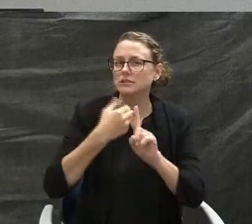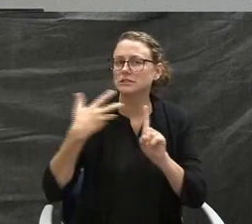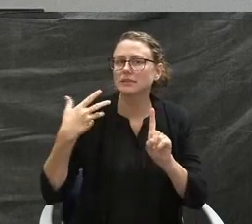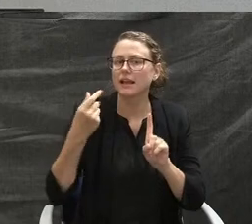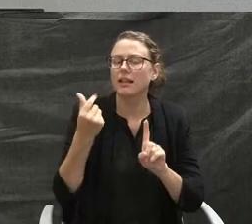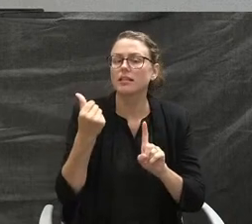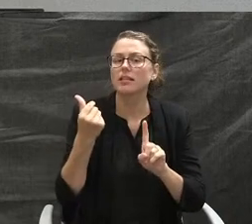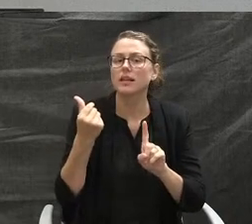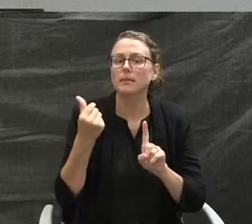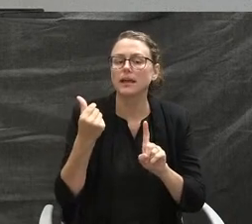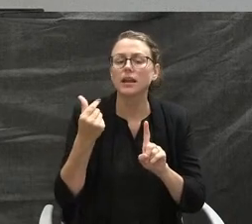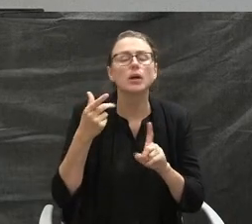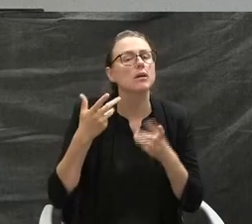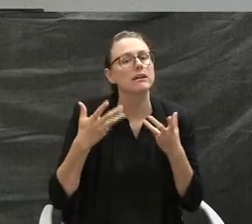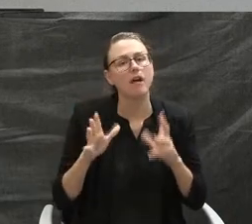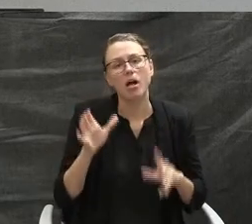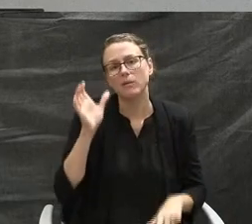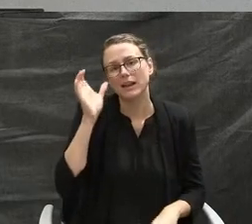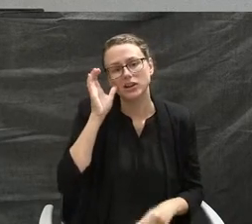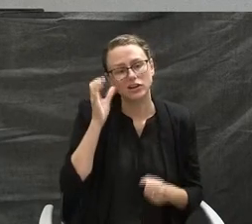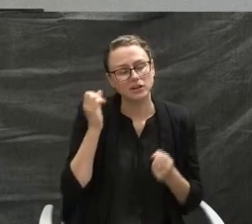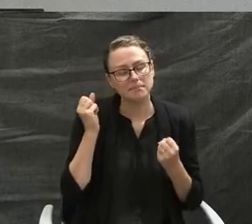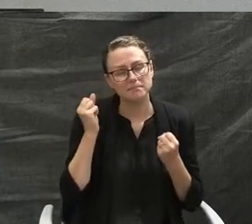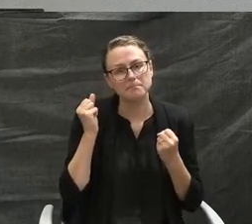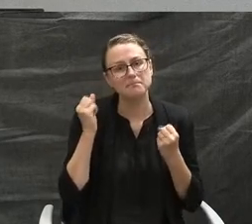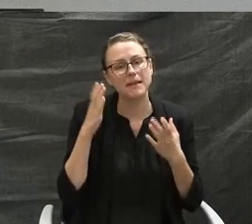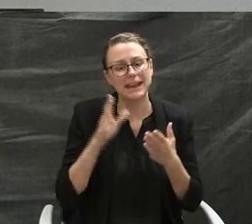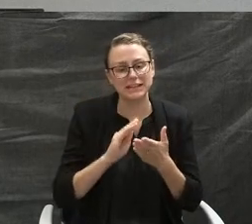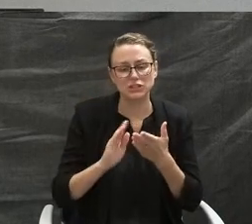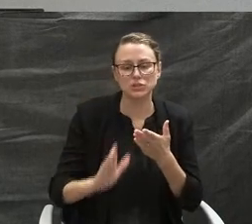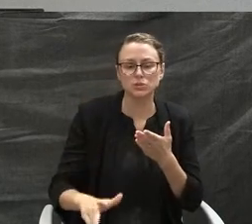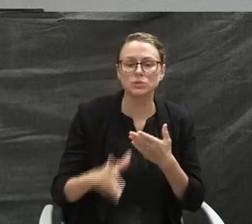heard a lot of students that actually had some severe